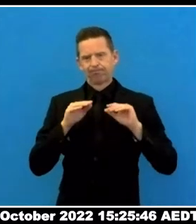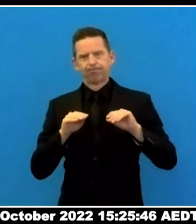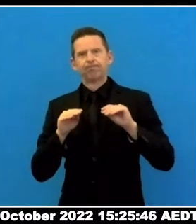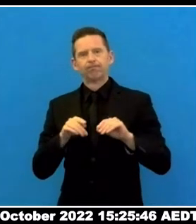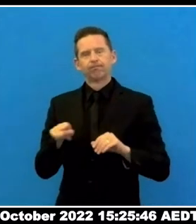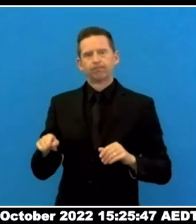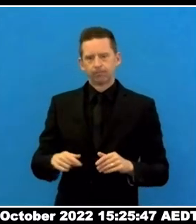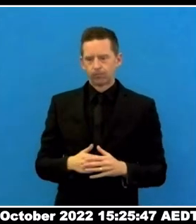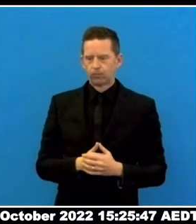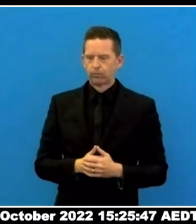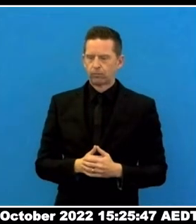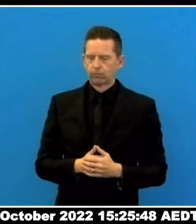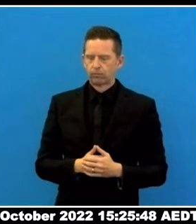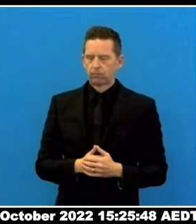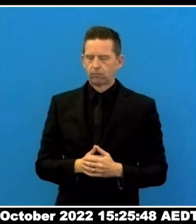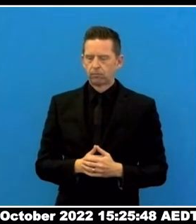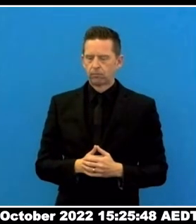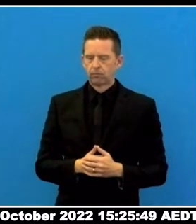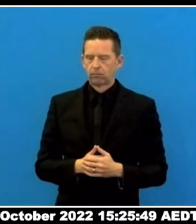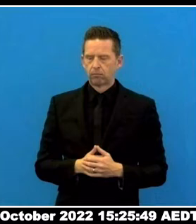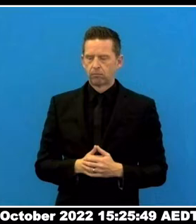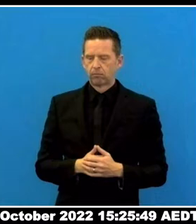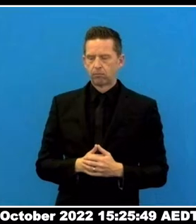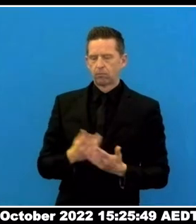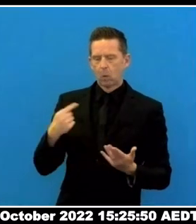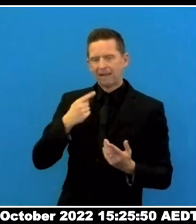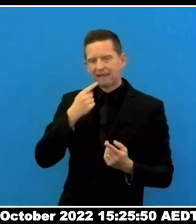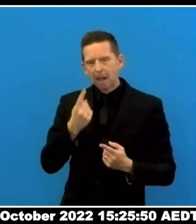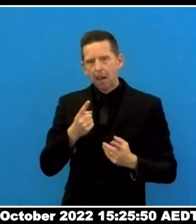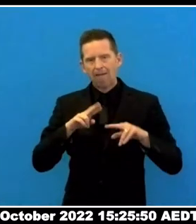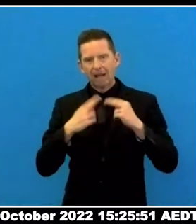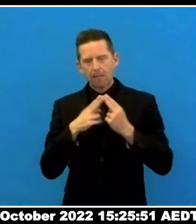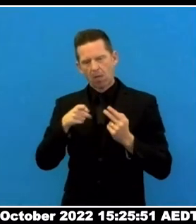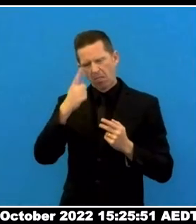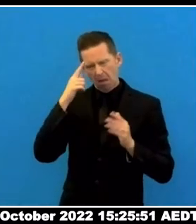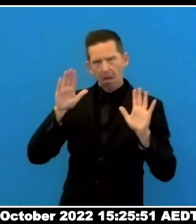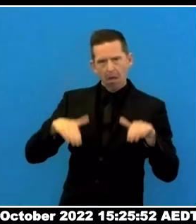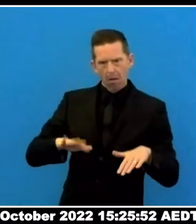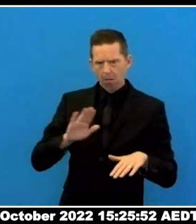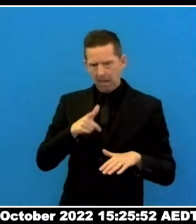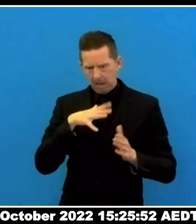this is not something like that you think. It is kind of like trying to help and understand and it's alright,